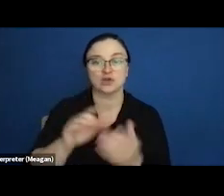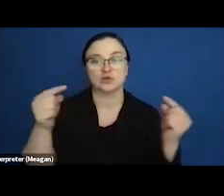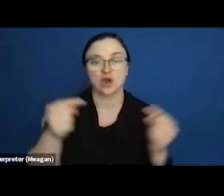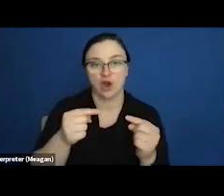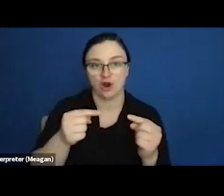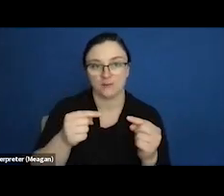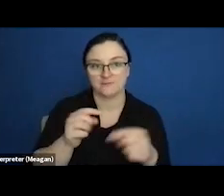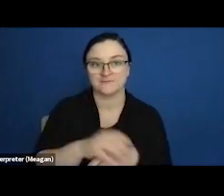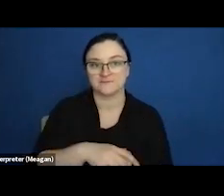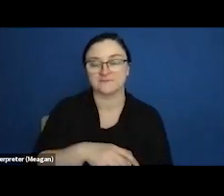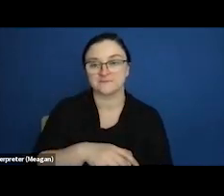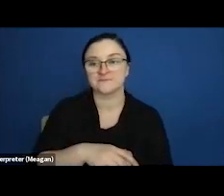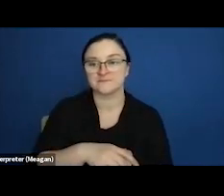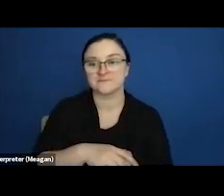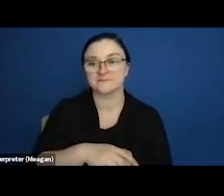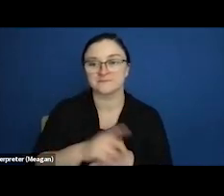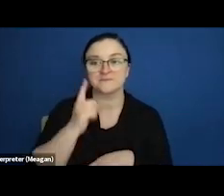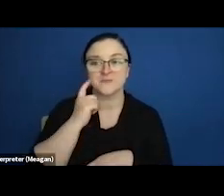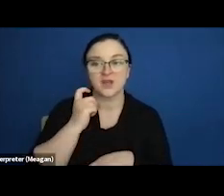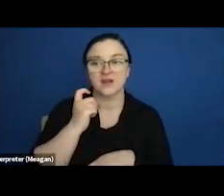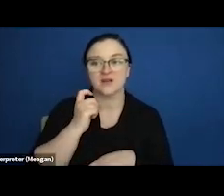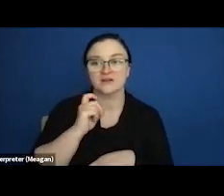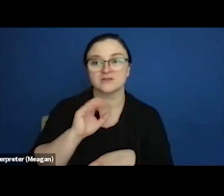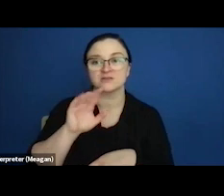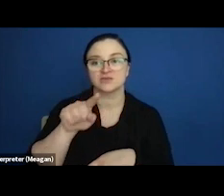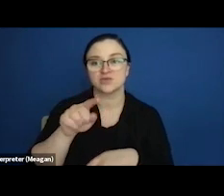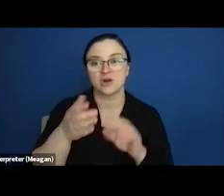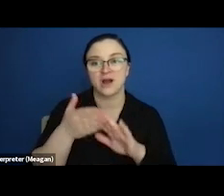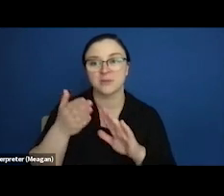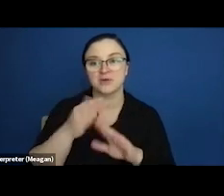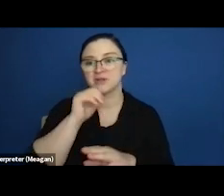because you are operating not from a place of ignorance,